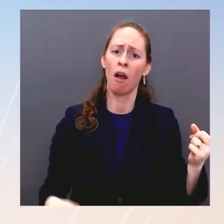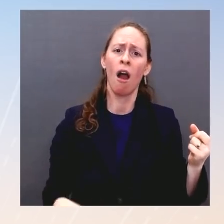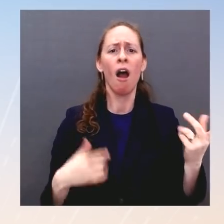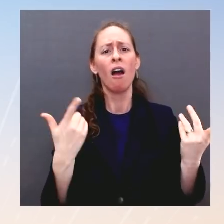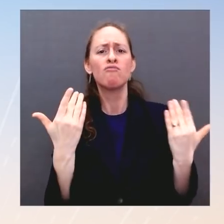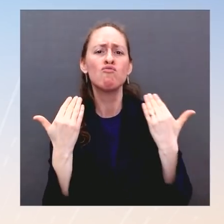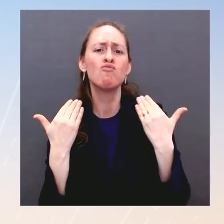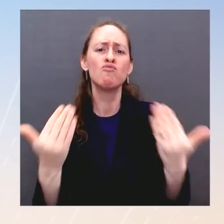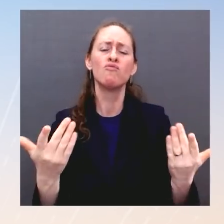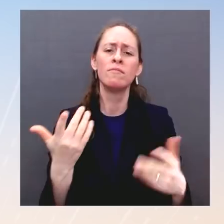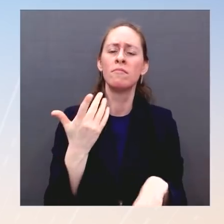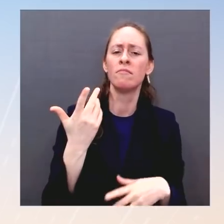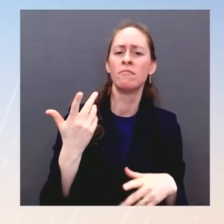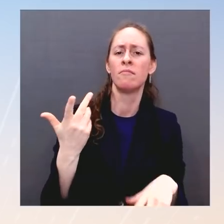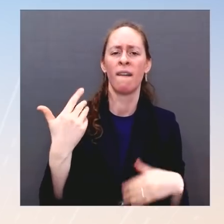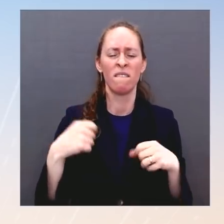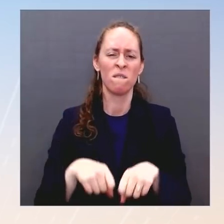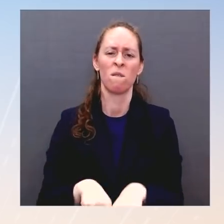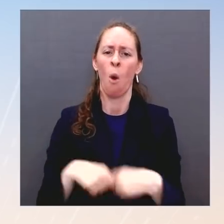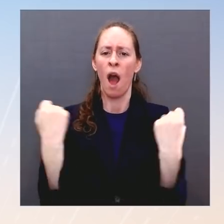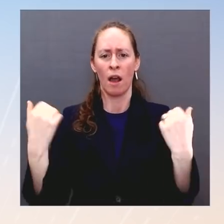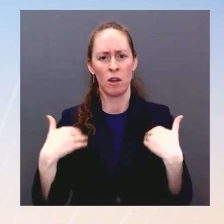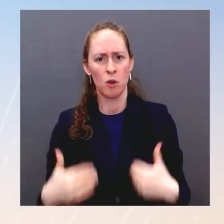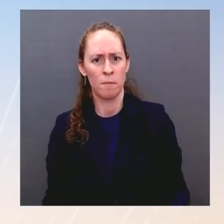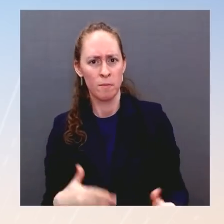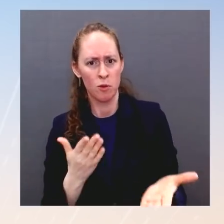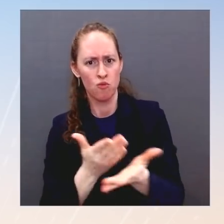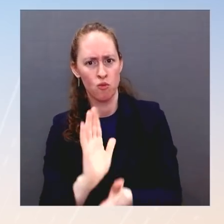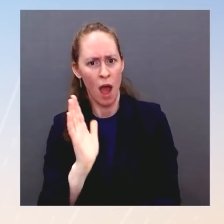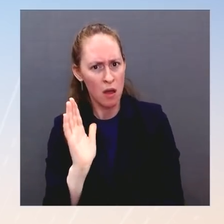There's no question that achievement of that would make the world safer.